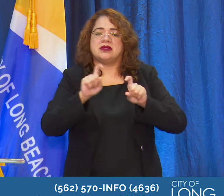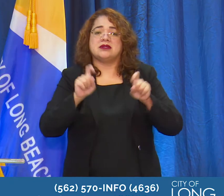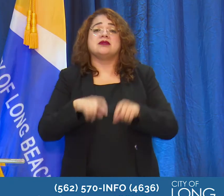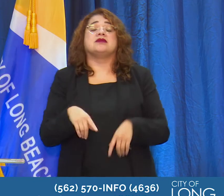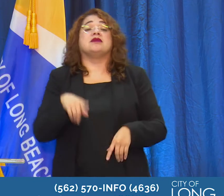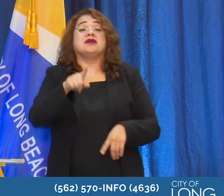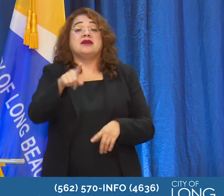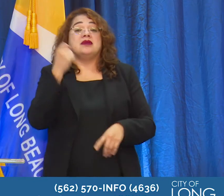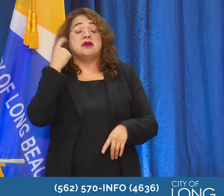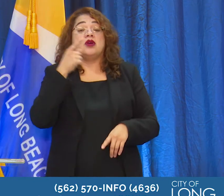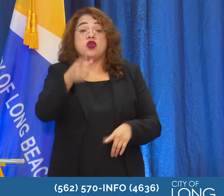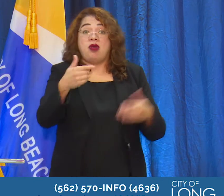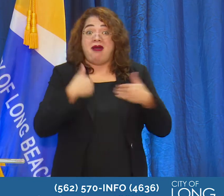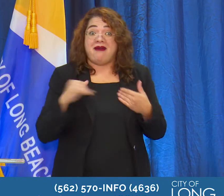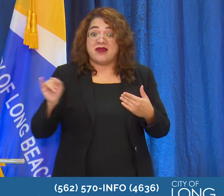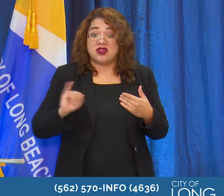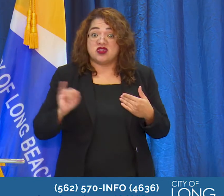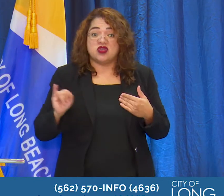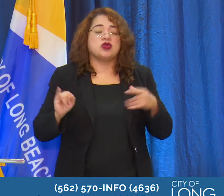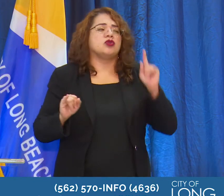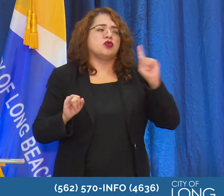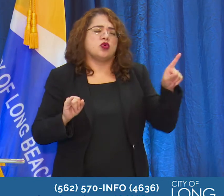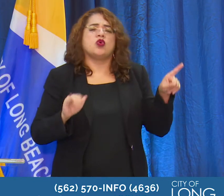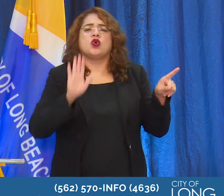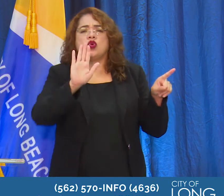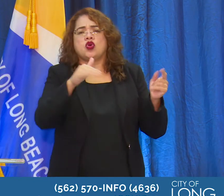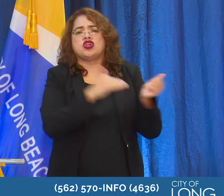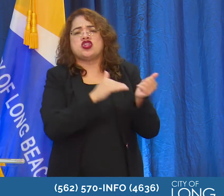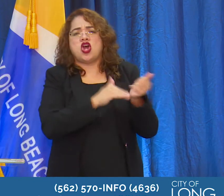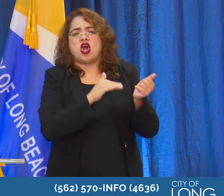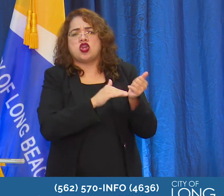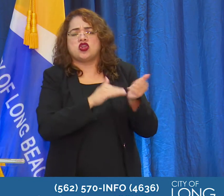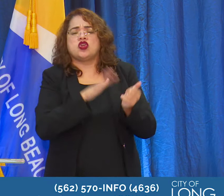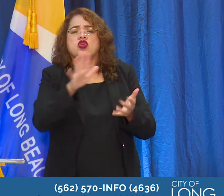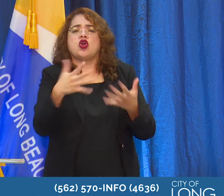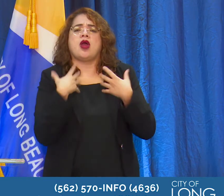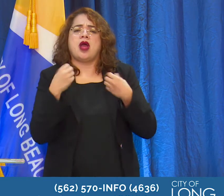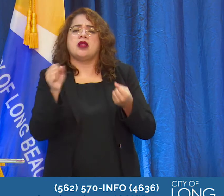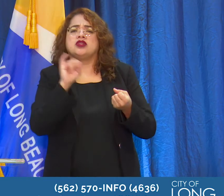primary care provider or by consulting their health insurance company.